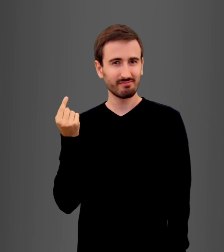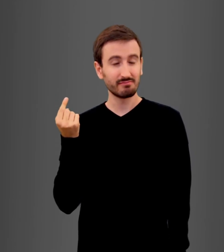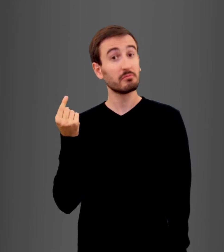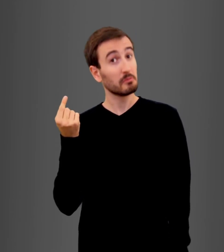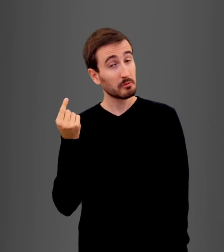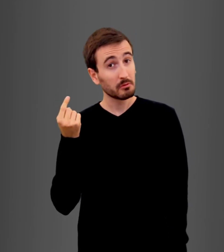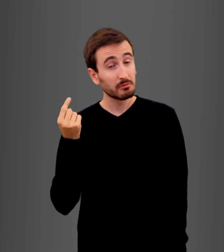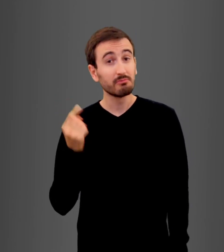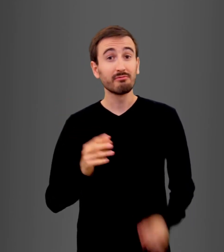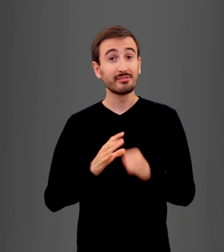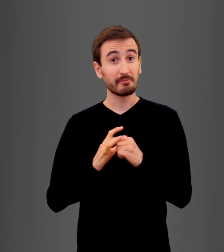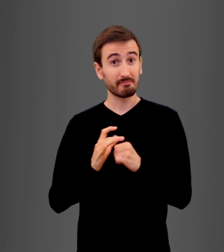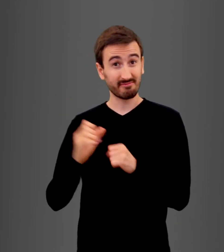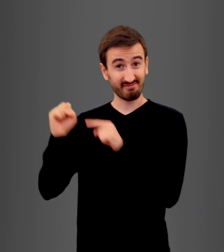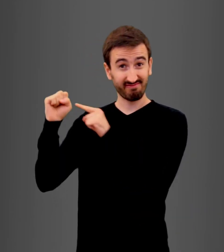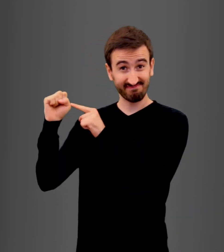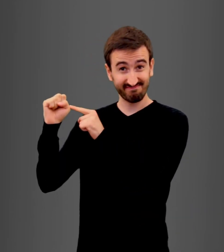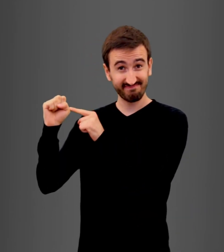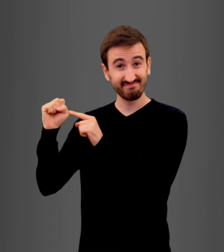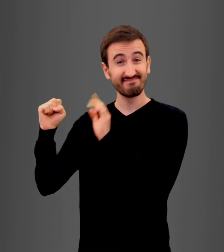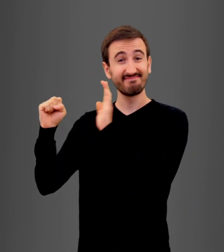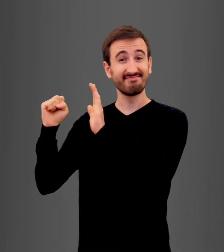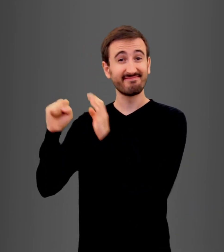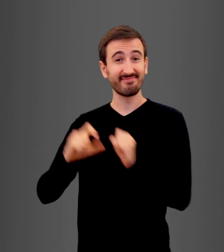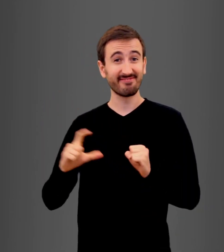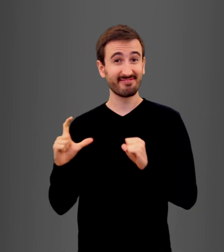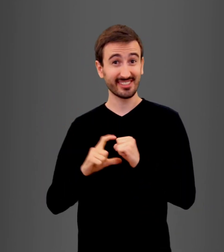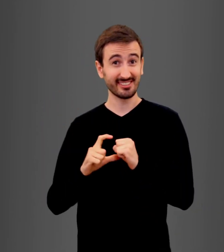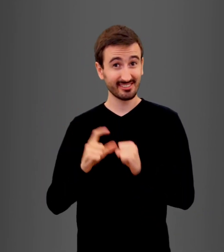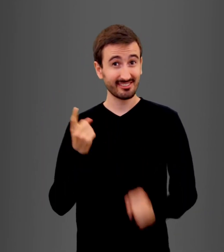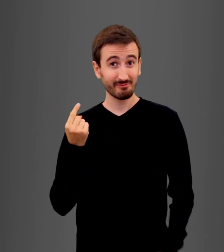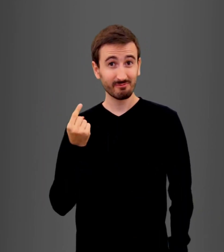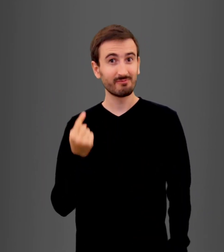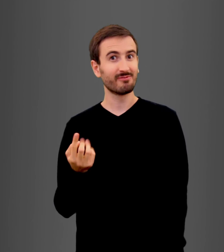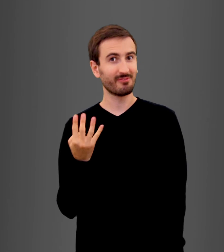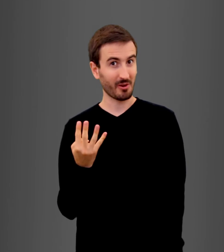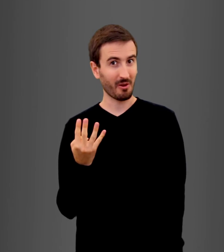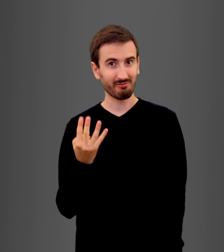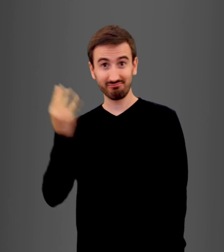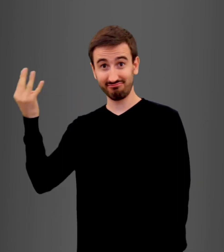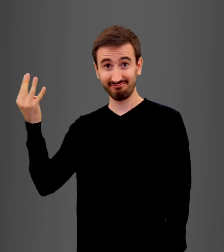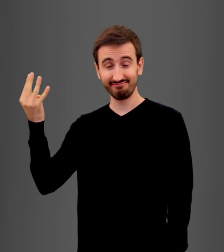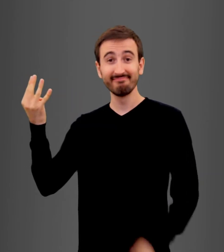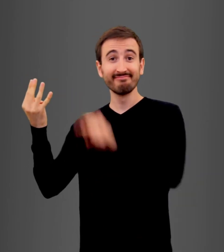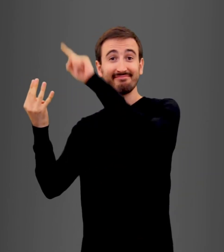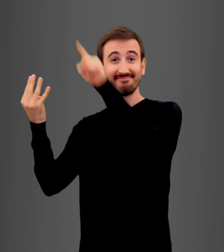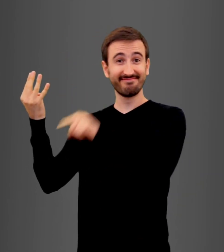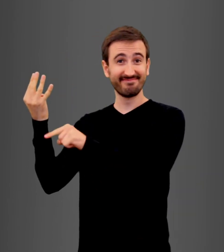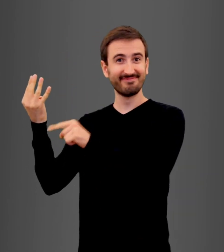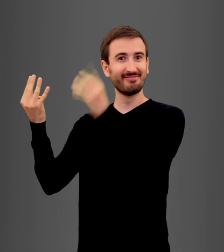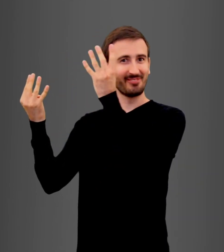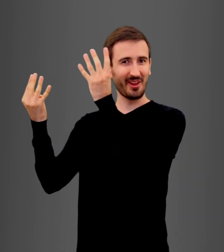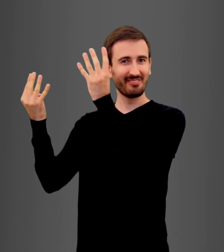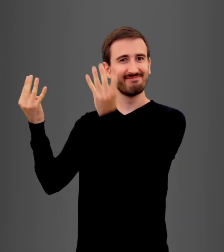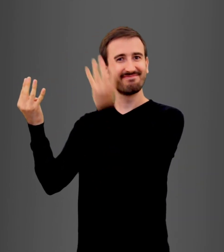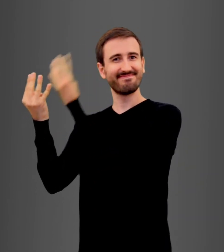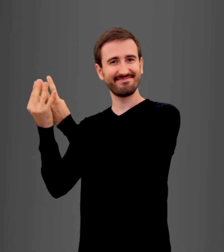Remember, a carbon atom has four valence electrons. With four additional electrons shared from its neighbors,